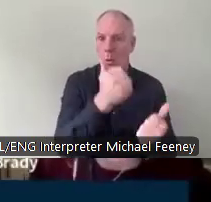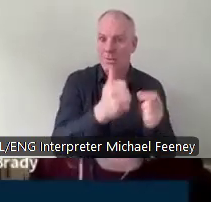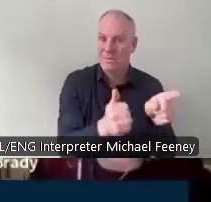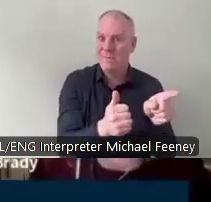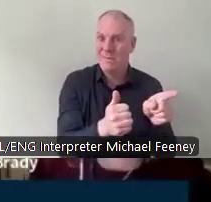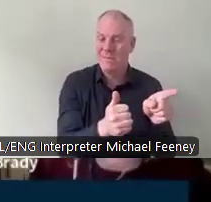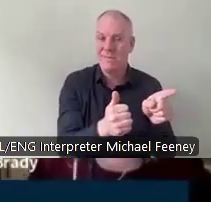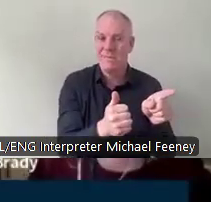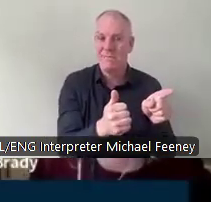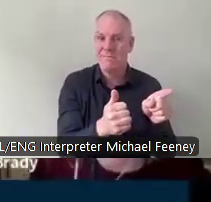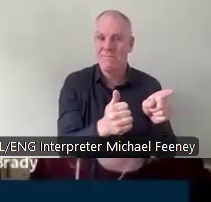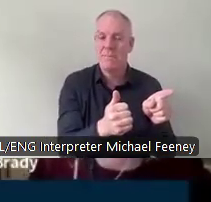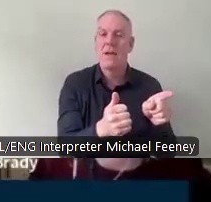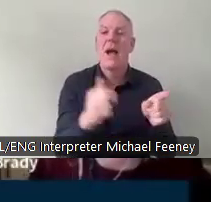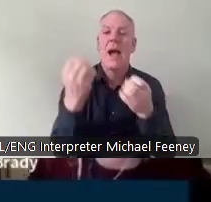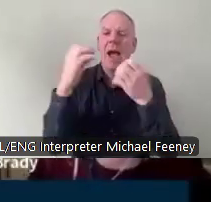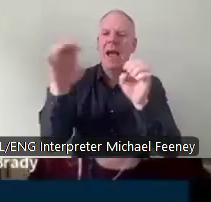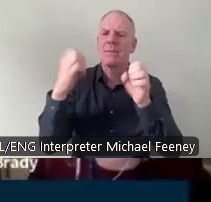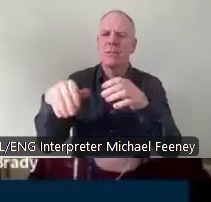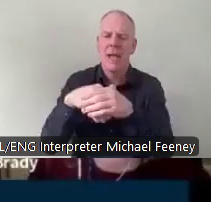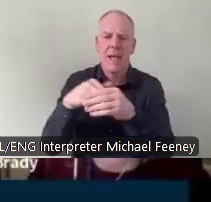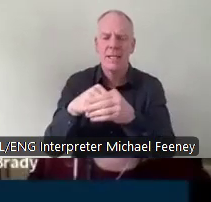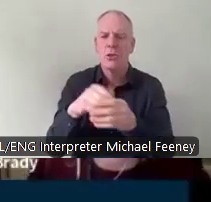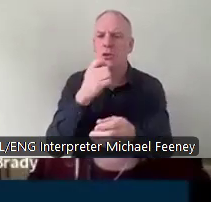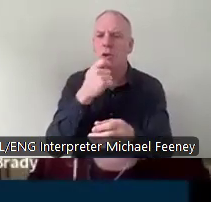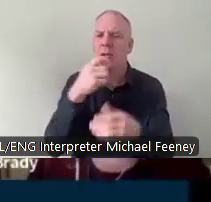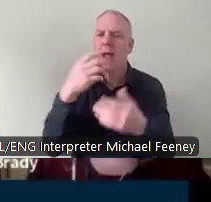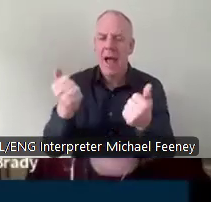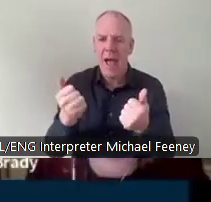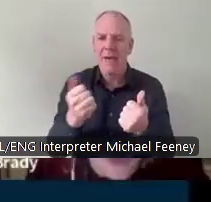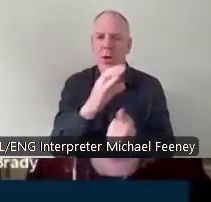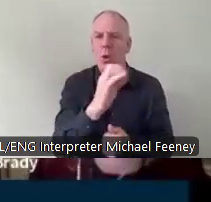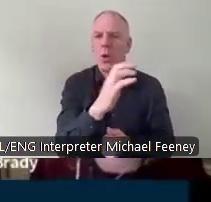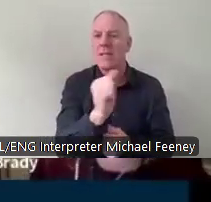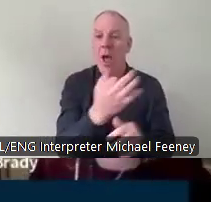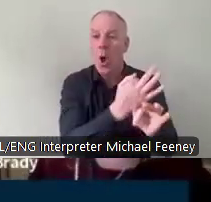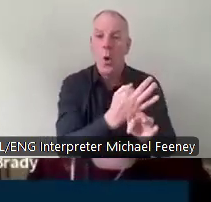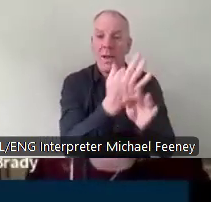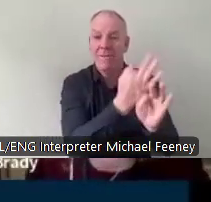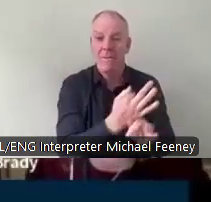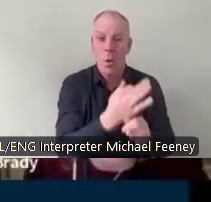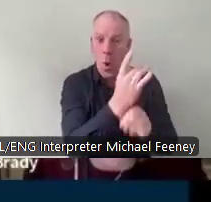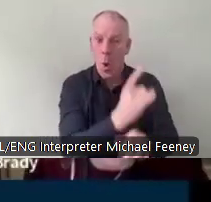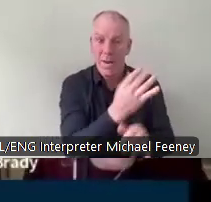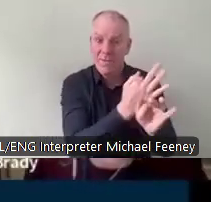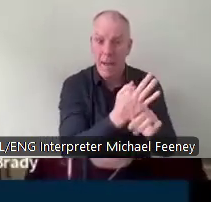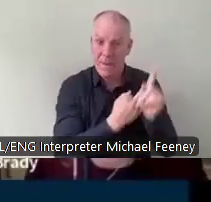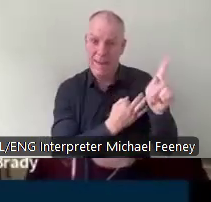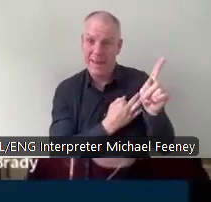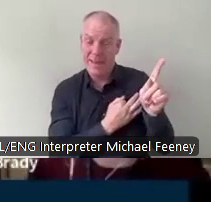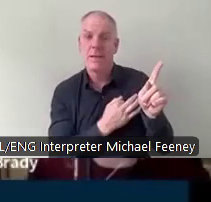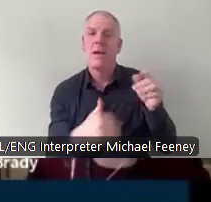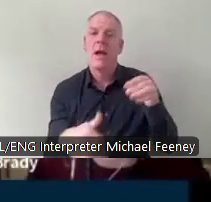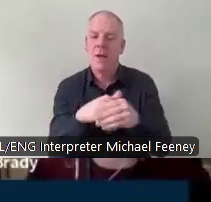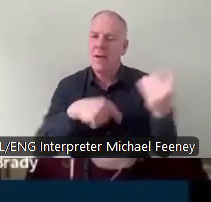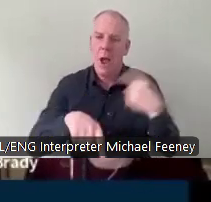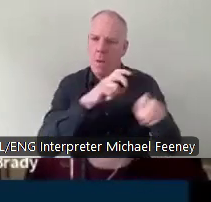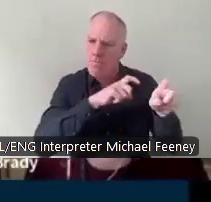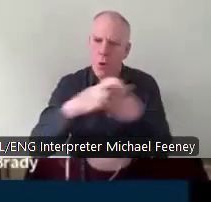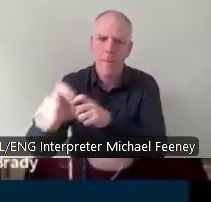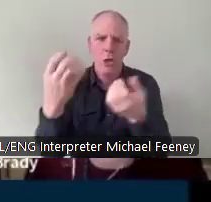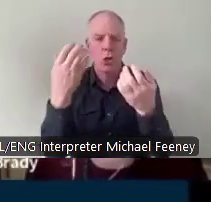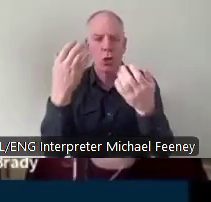include a work on panel by Costa, The Holy Family, from our own permanent collection. And this will illustrate the traditions from which Mazzolino as a young artist was